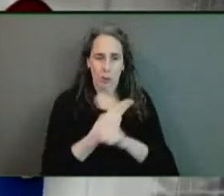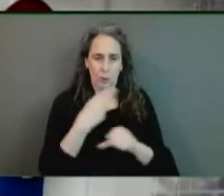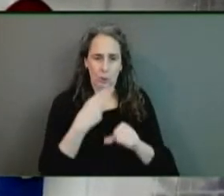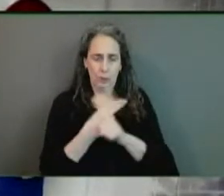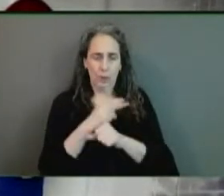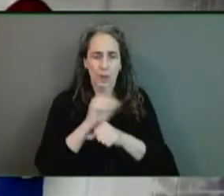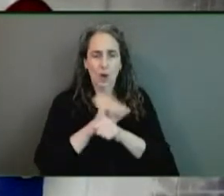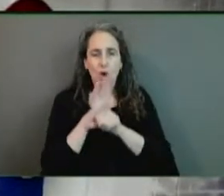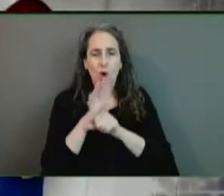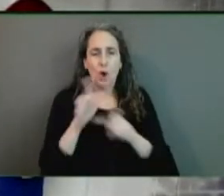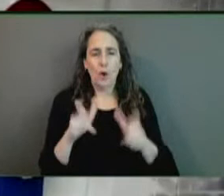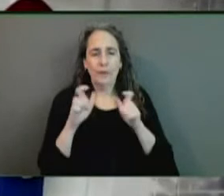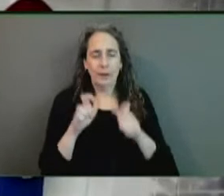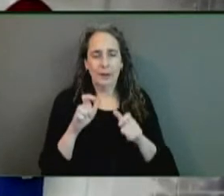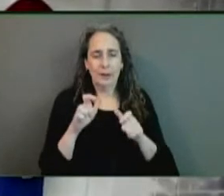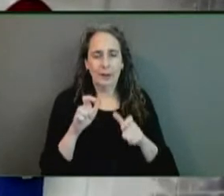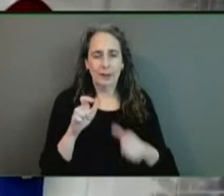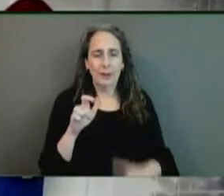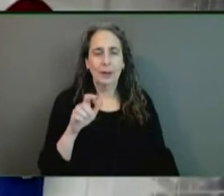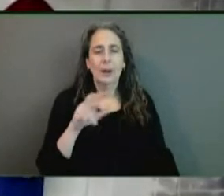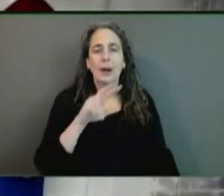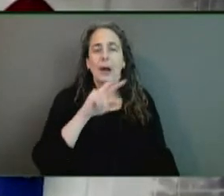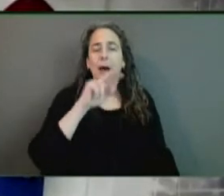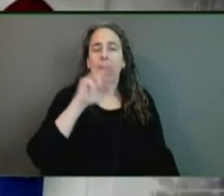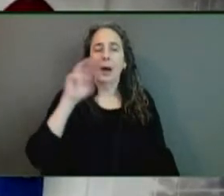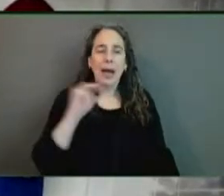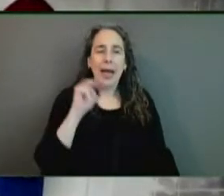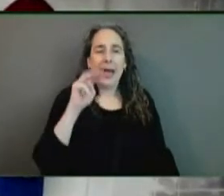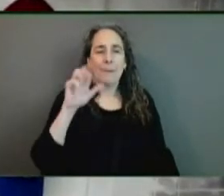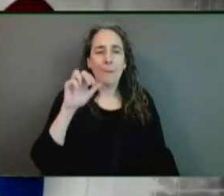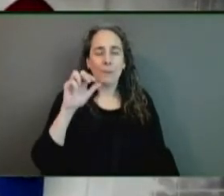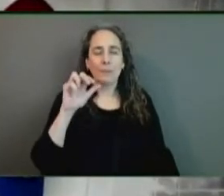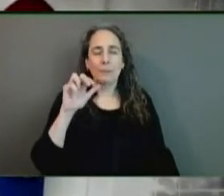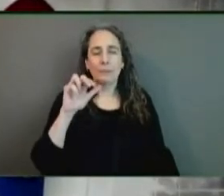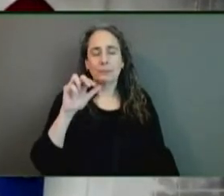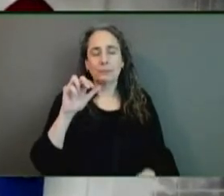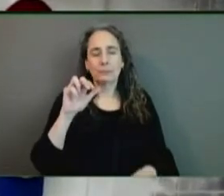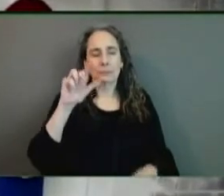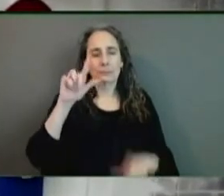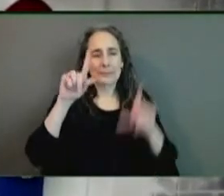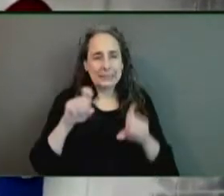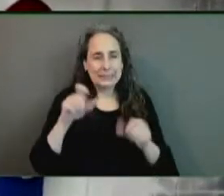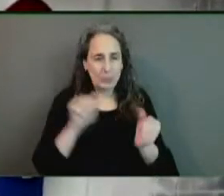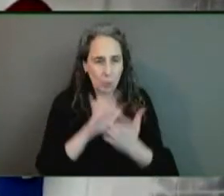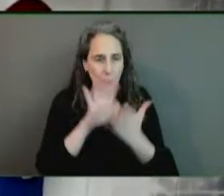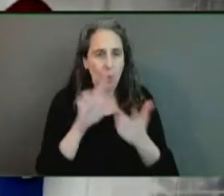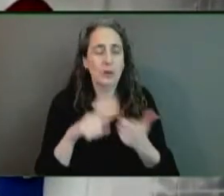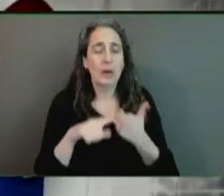testing. We're using the covid